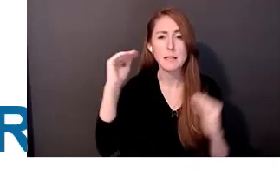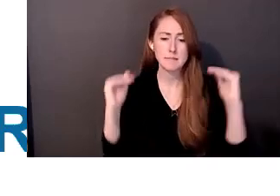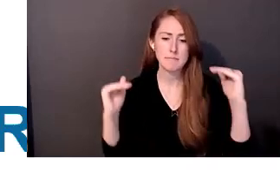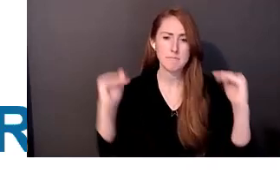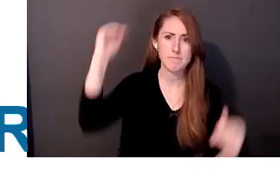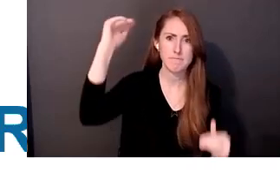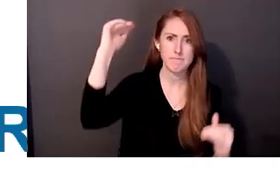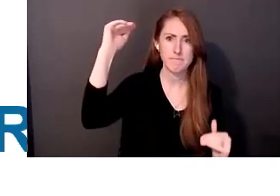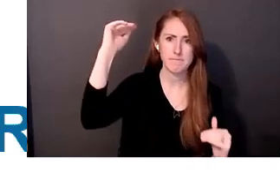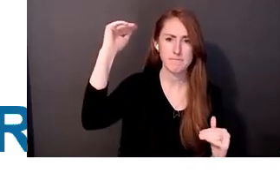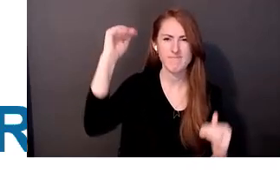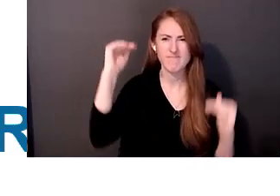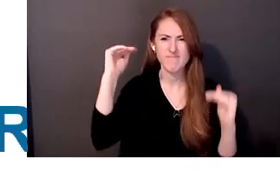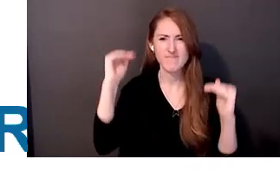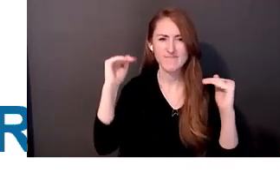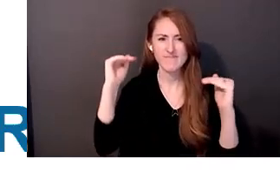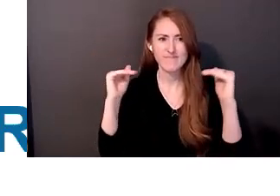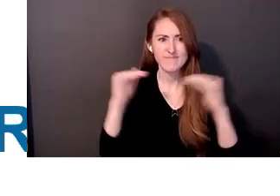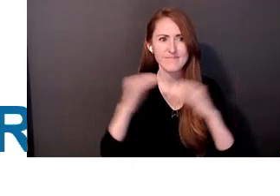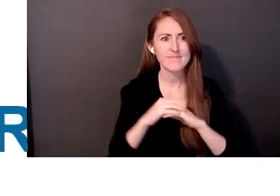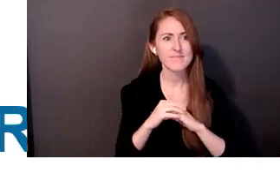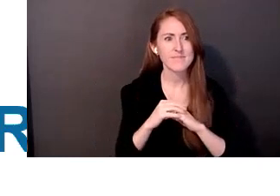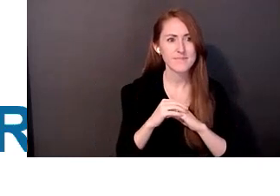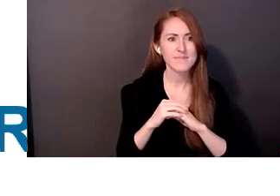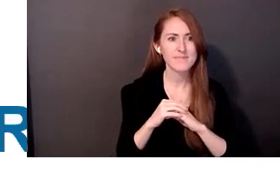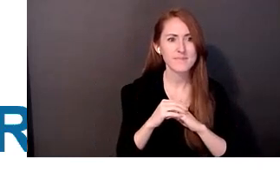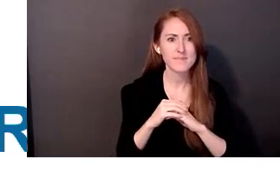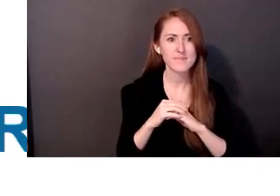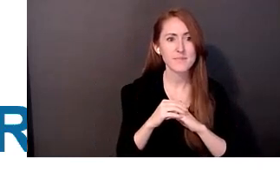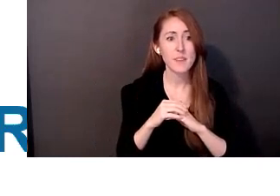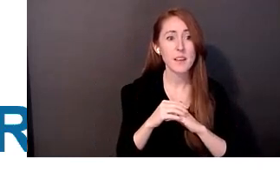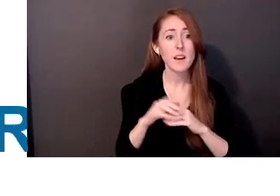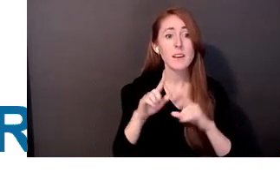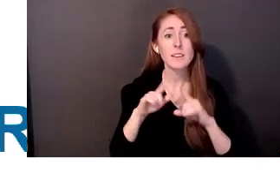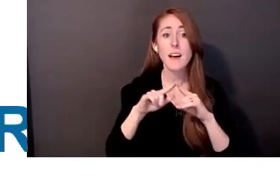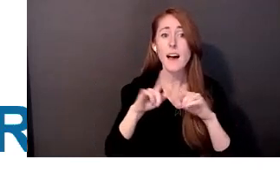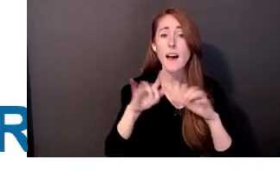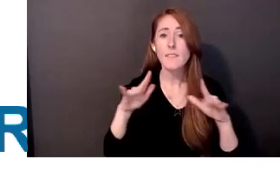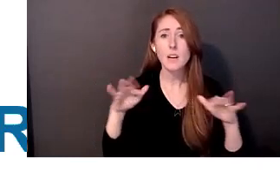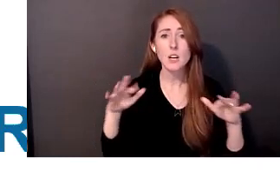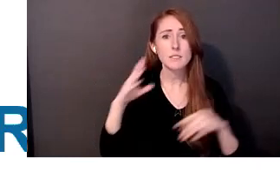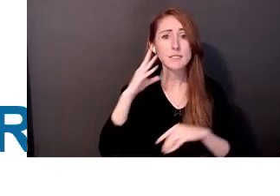that are needed to create evidence and develop